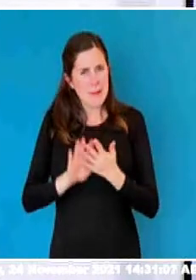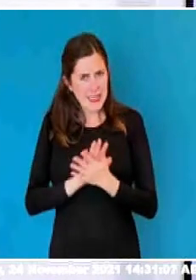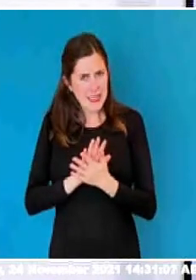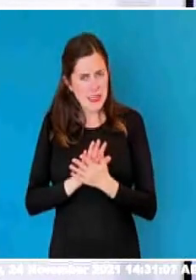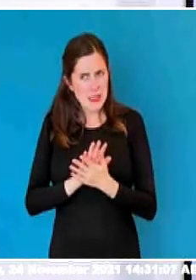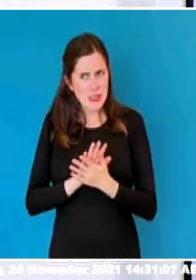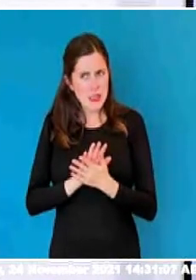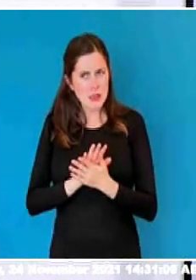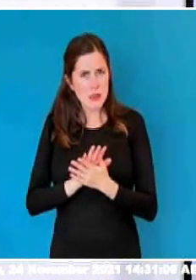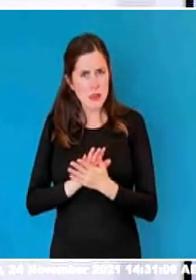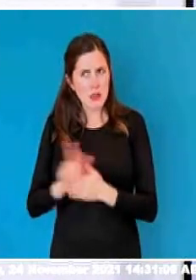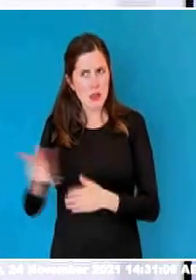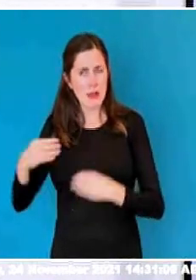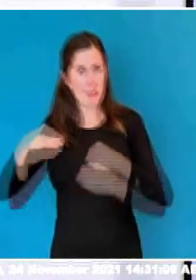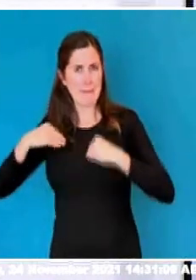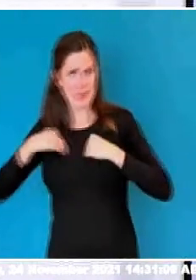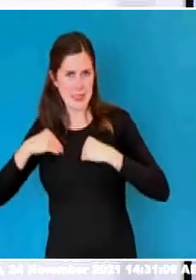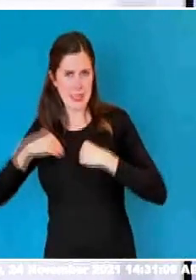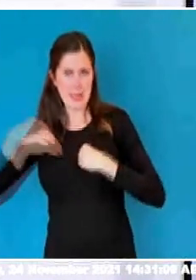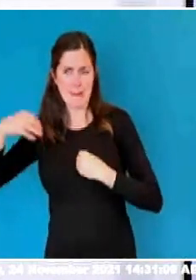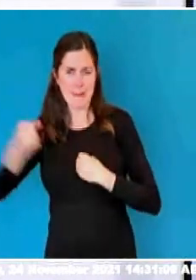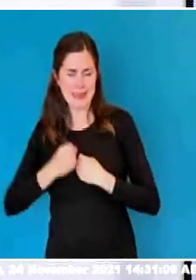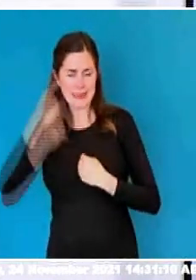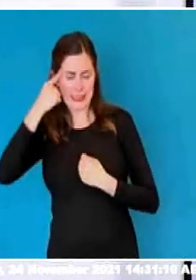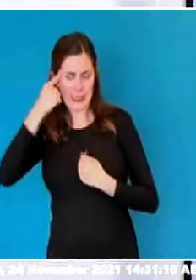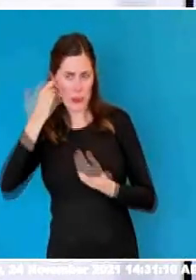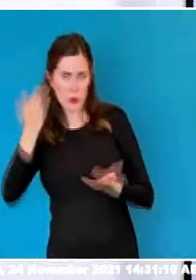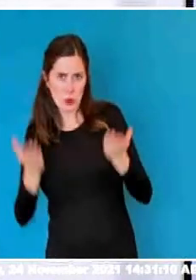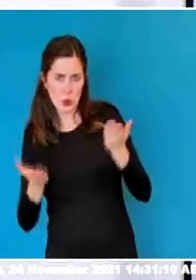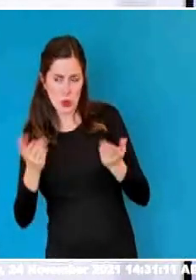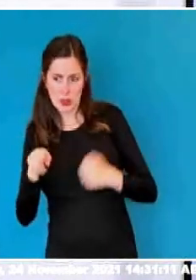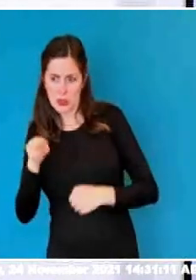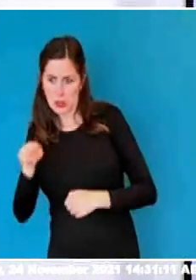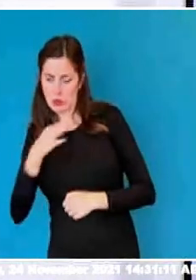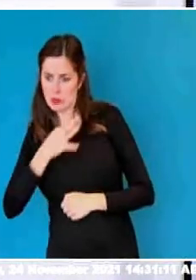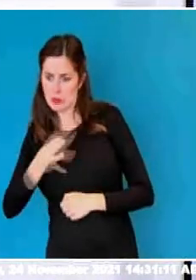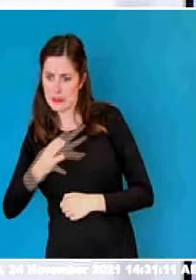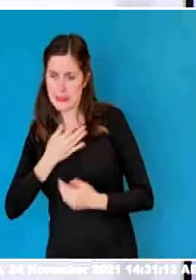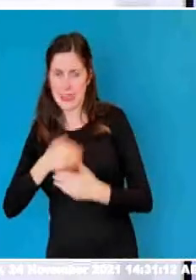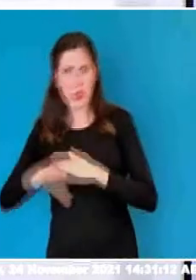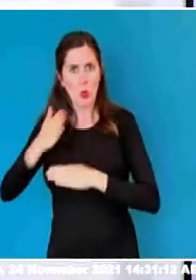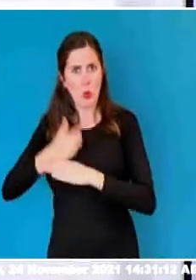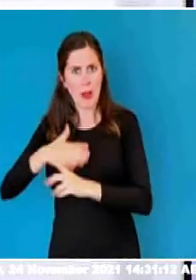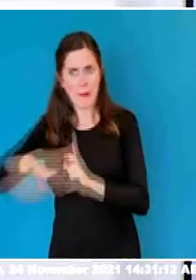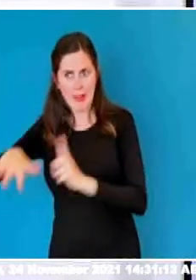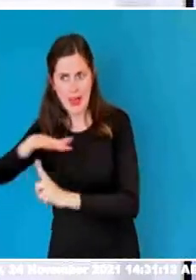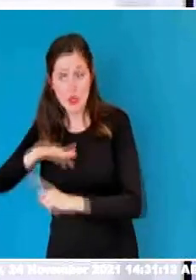health and safety risk and employing a person with a disability, that the work